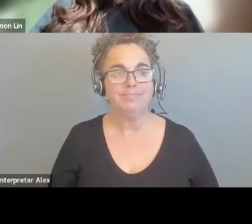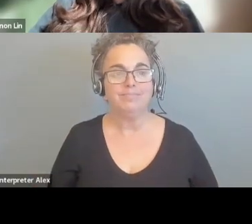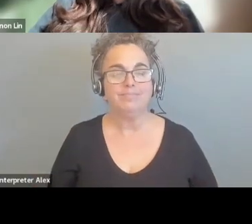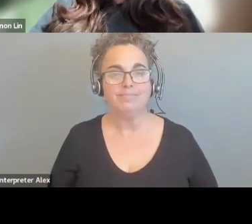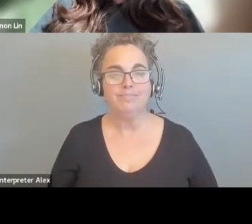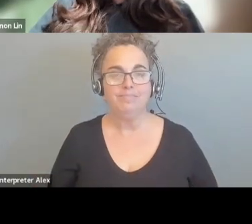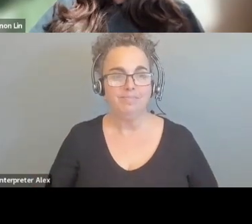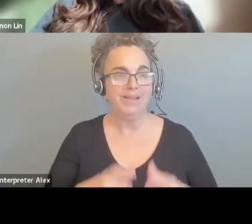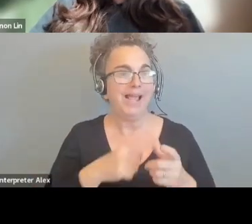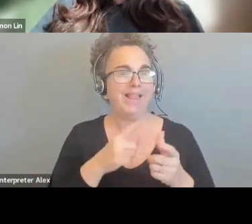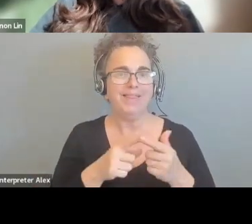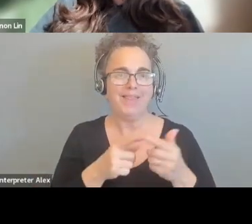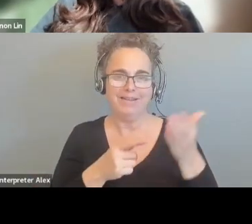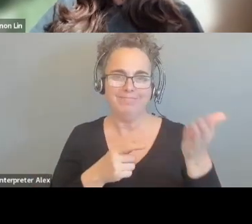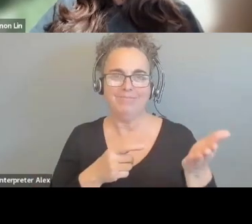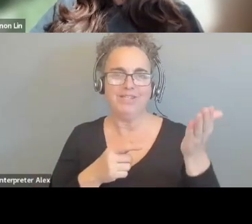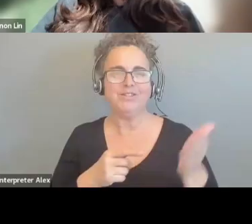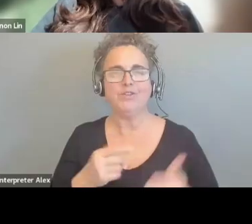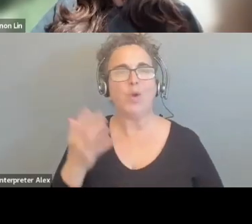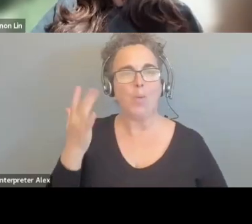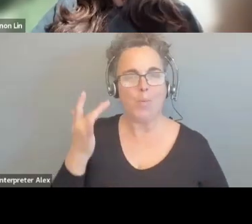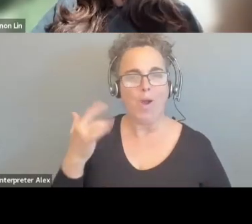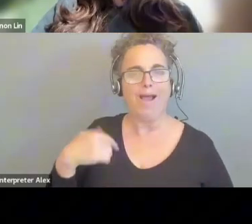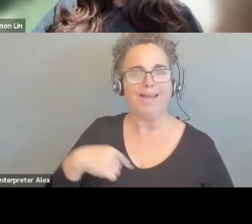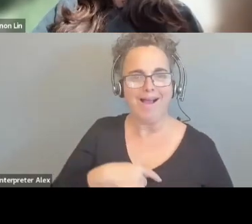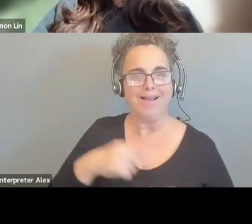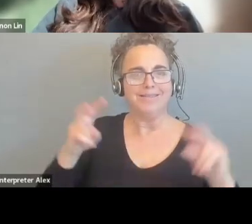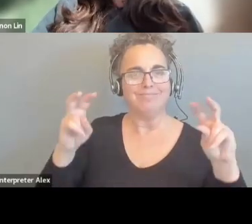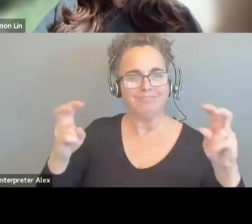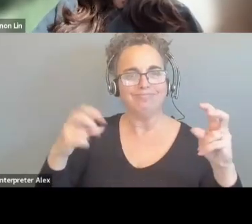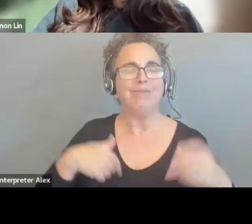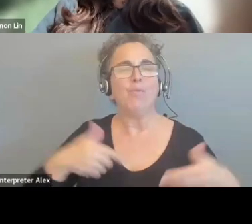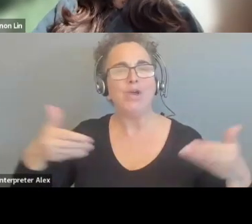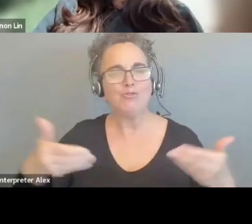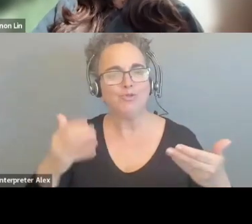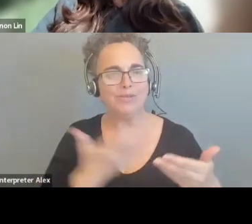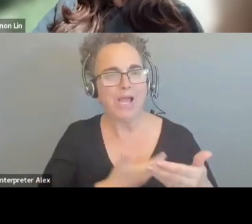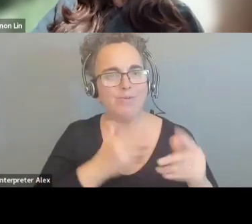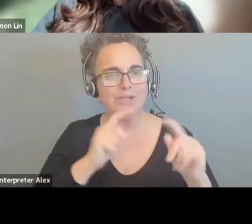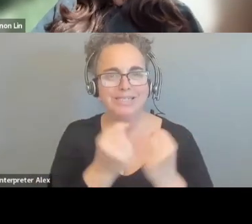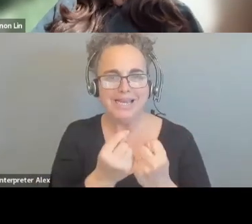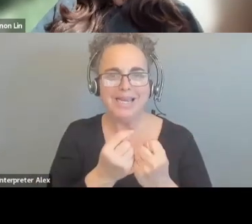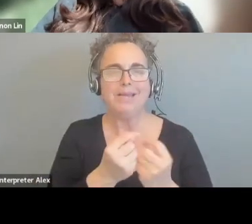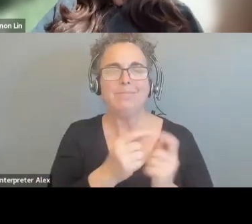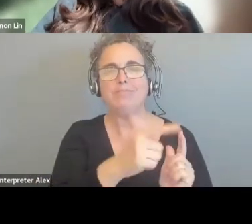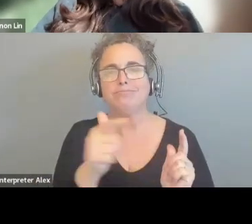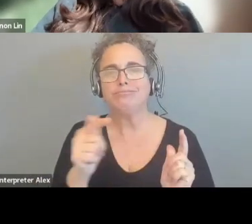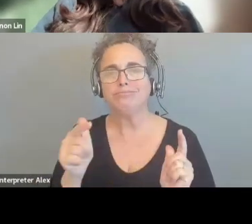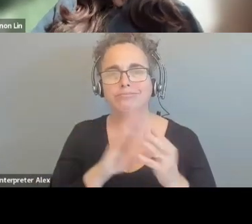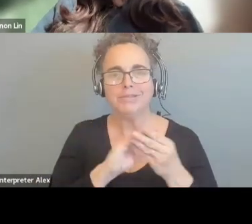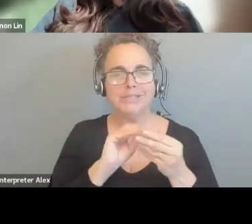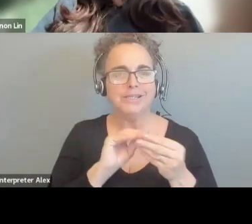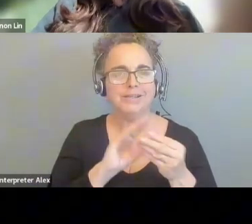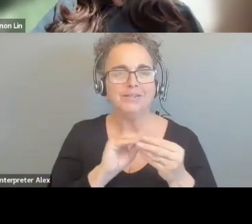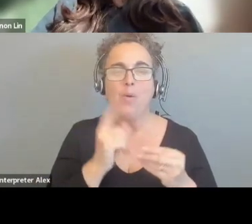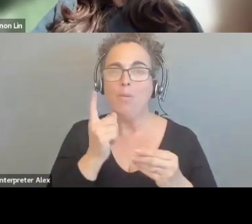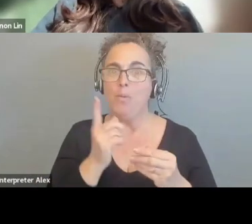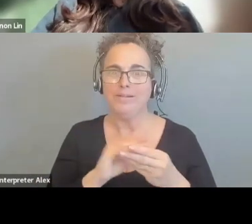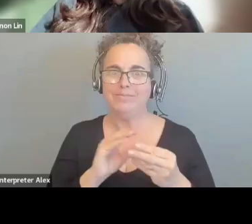And then this is our Why Us page where we introduce our team and share some testimonials. One testimonial that really stood out to me was